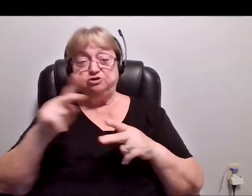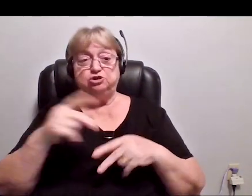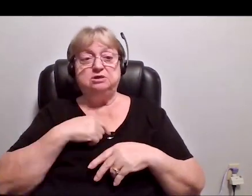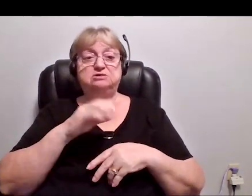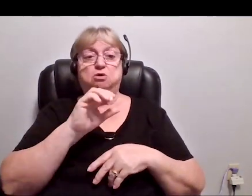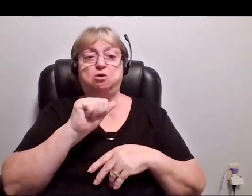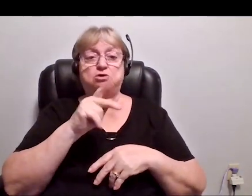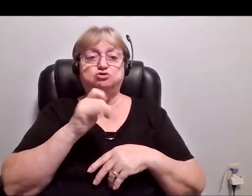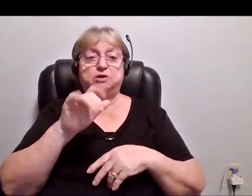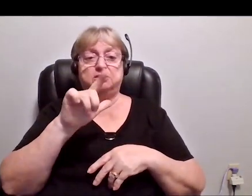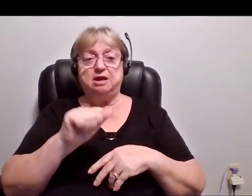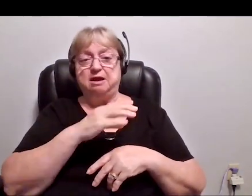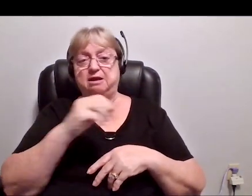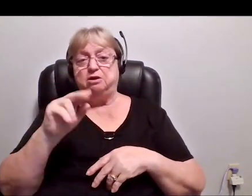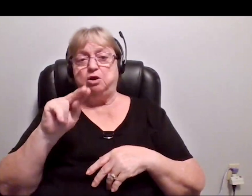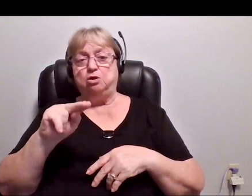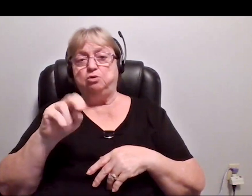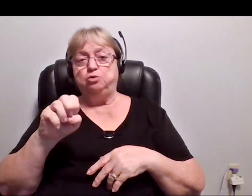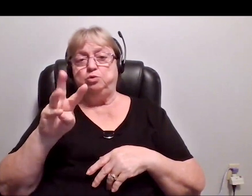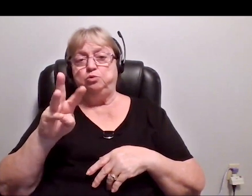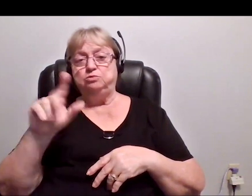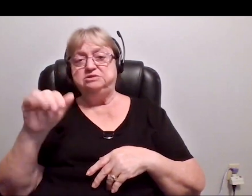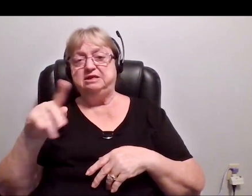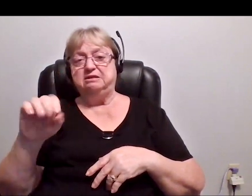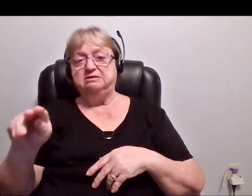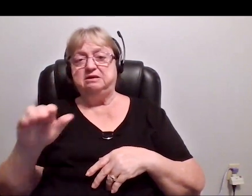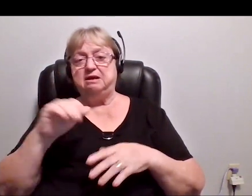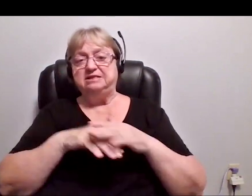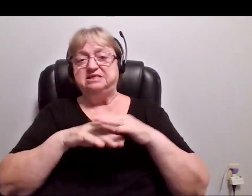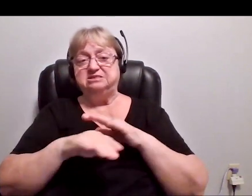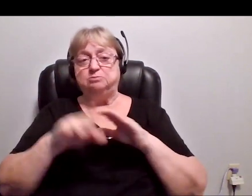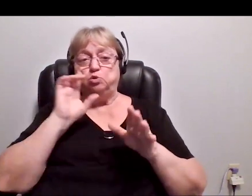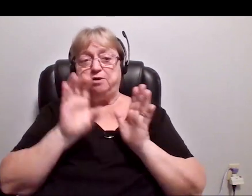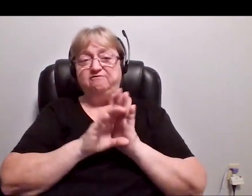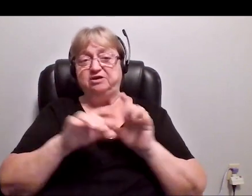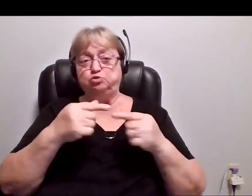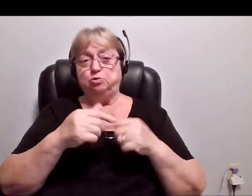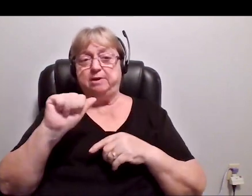Accessible Graphics Group, or ANZAGG. They have monthly calls and a website with recommendations